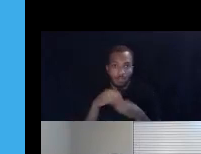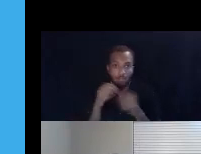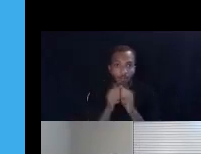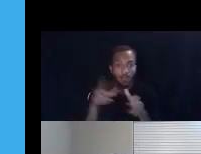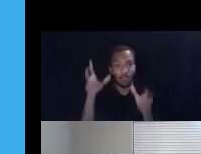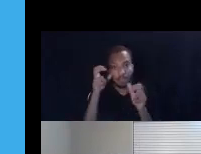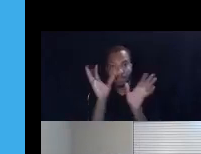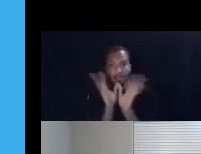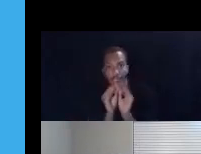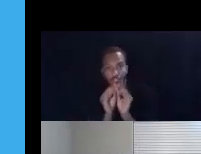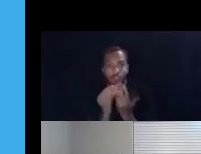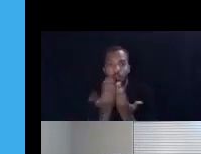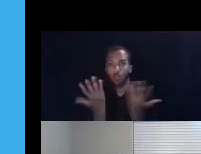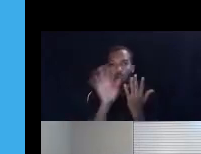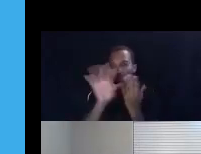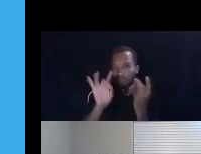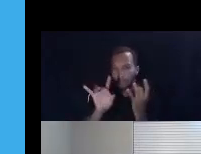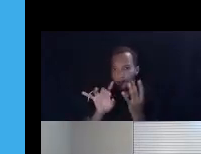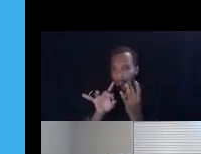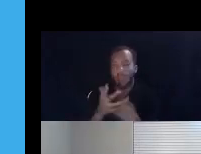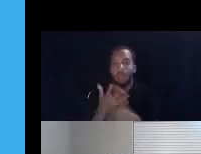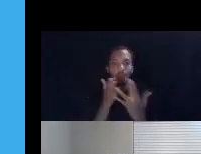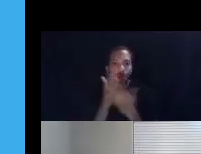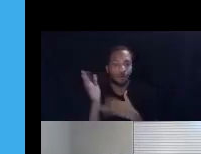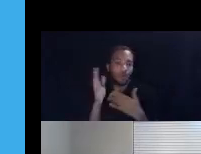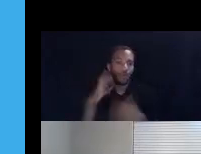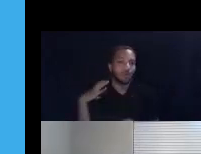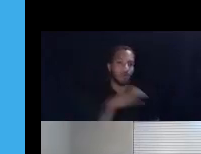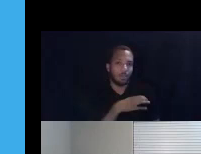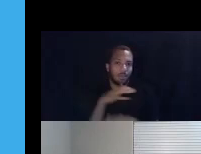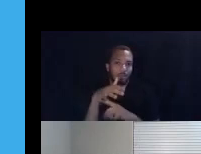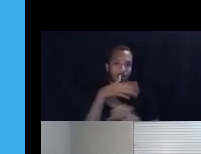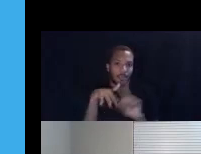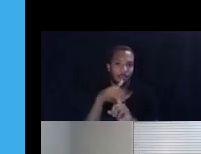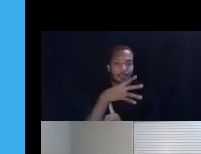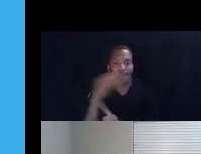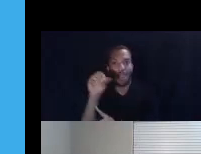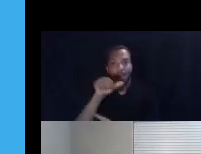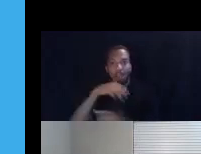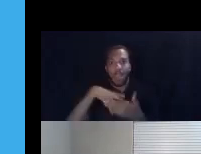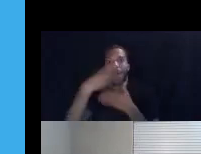to provide input and feedback, both through the committee spaces and outside of them as well. So I think we'll have a lot of opportunities